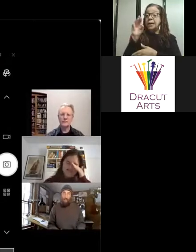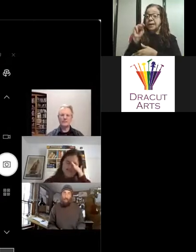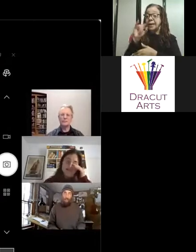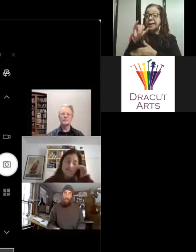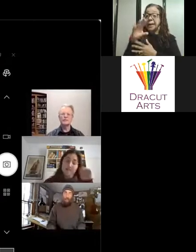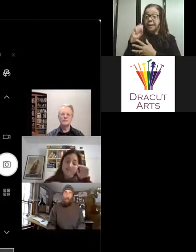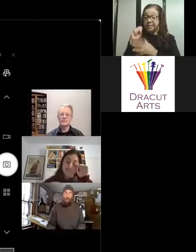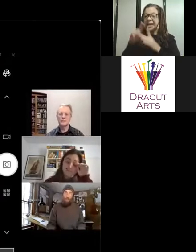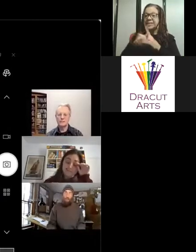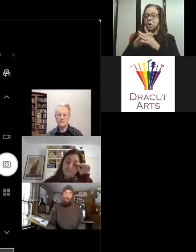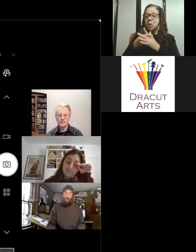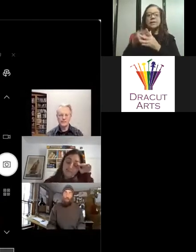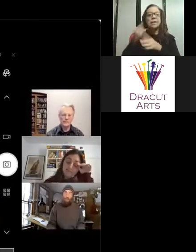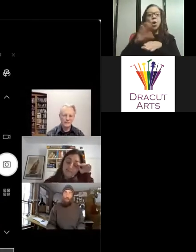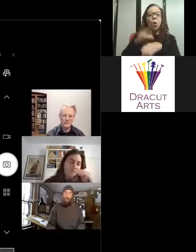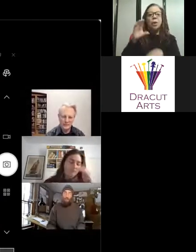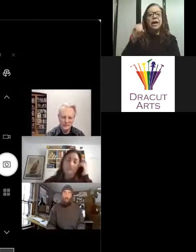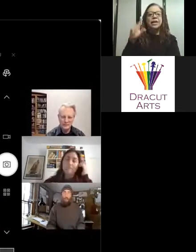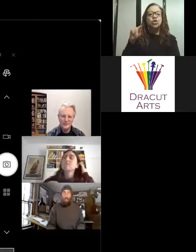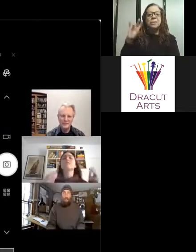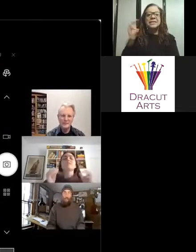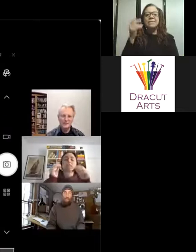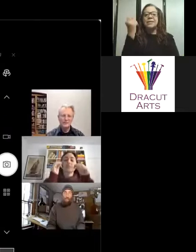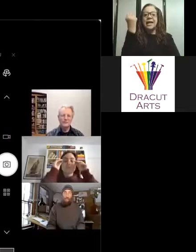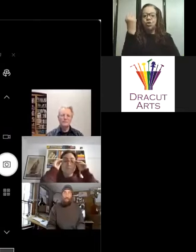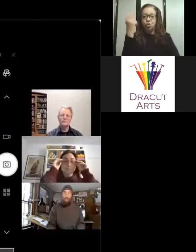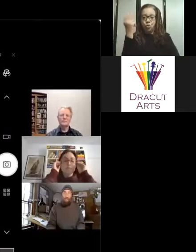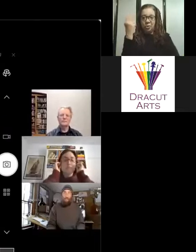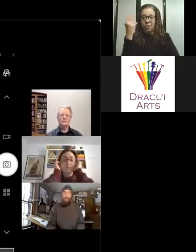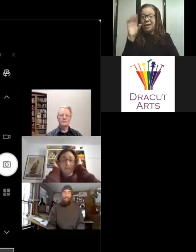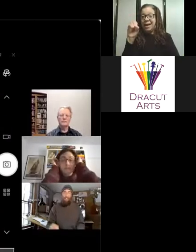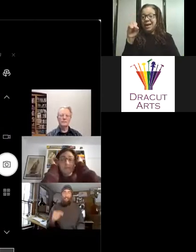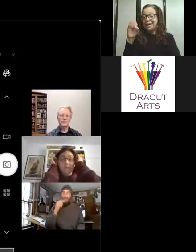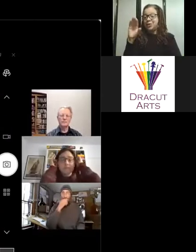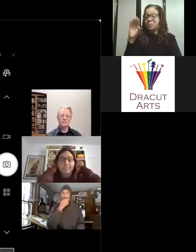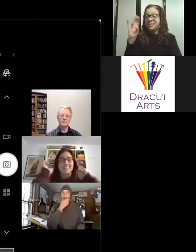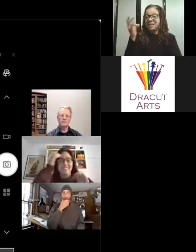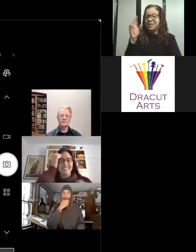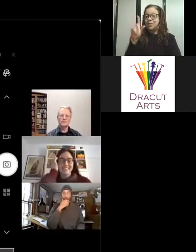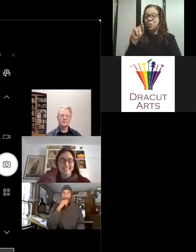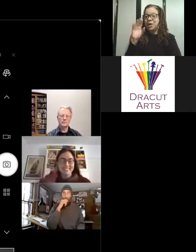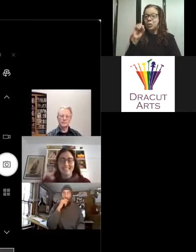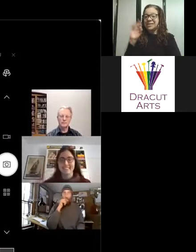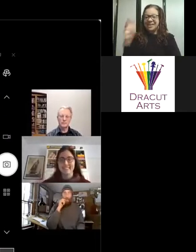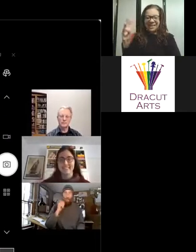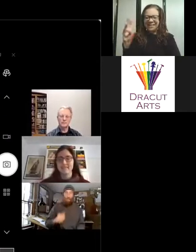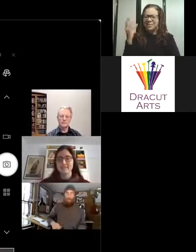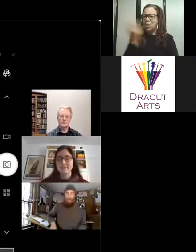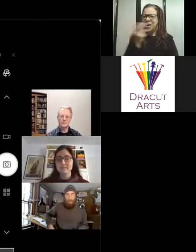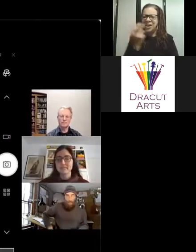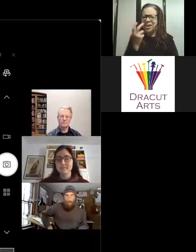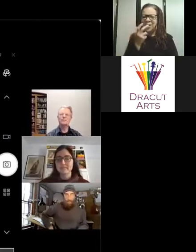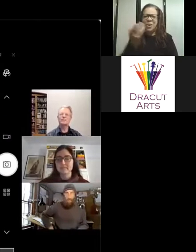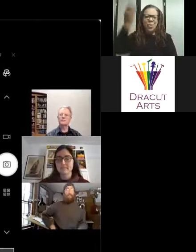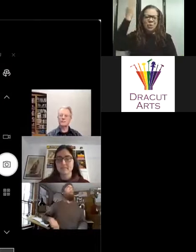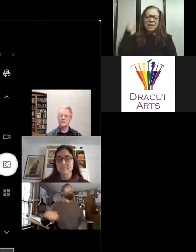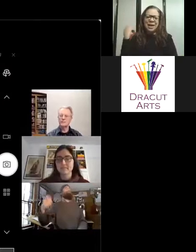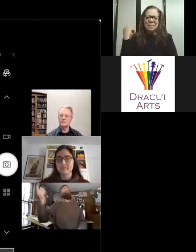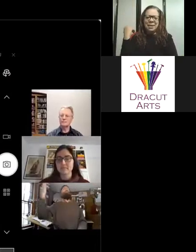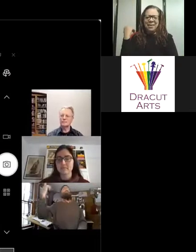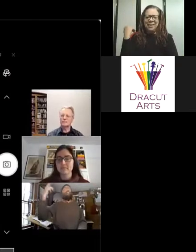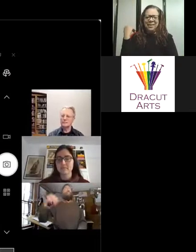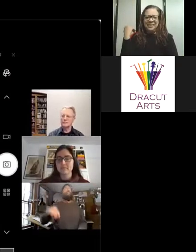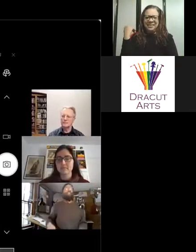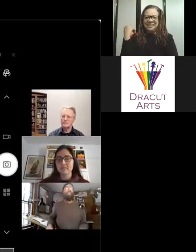October, on October 7th at noon. October 7, 2006. So, my goodness, uh, um, uh,